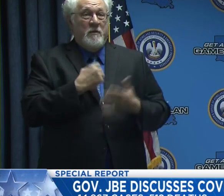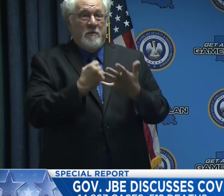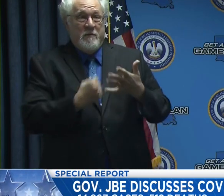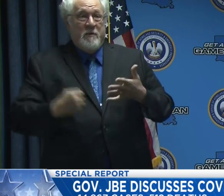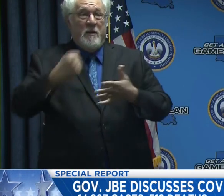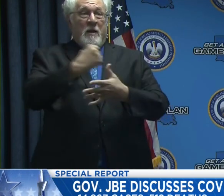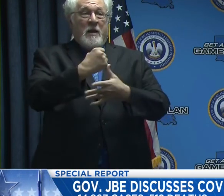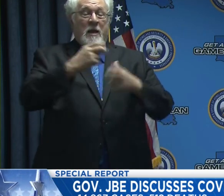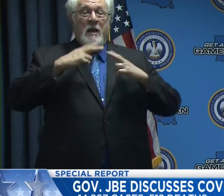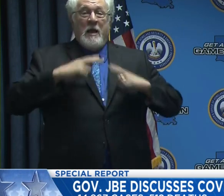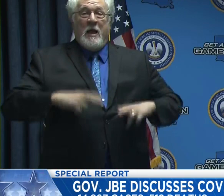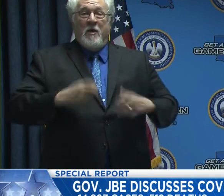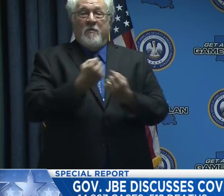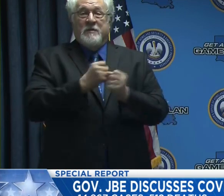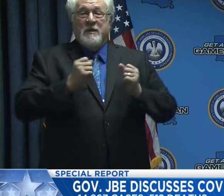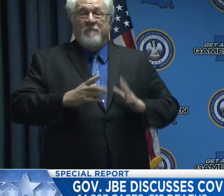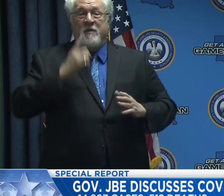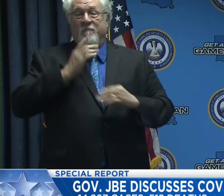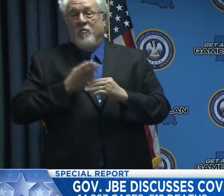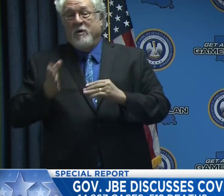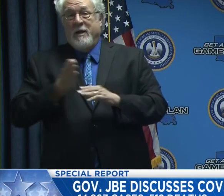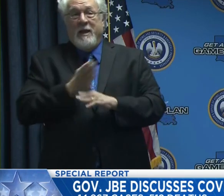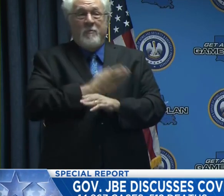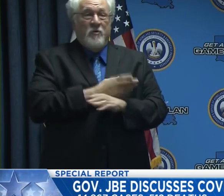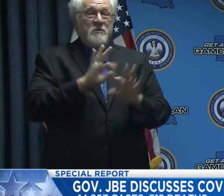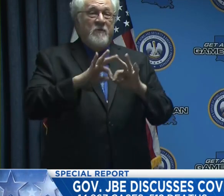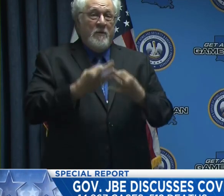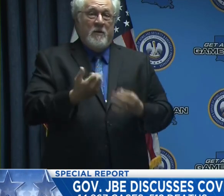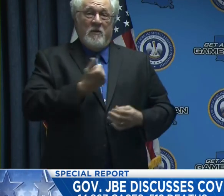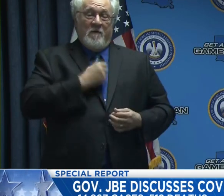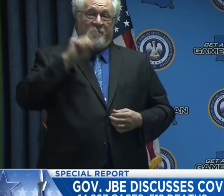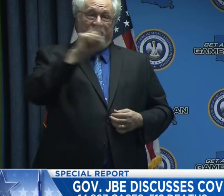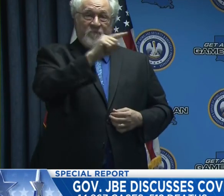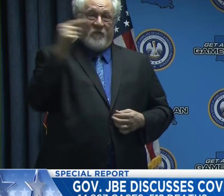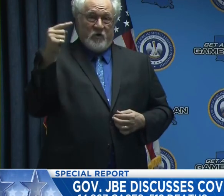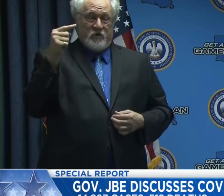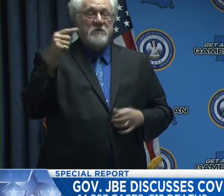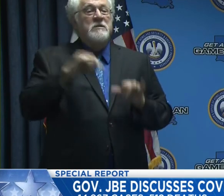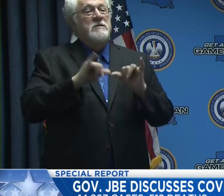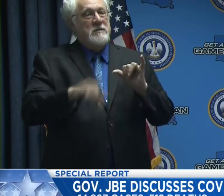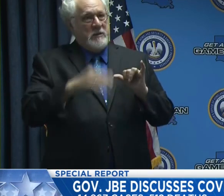AS IT IS POSSIBLE. IT IS IMPORTANT THAT WE PUT THE